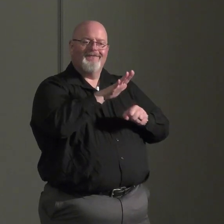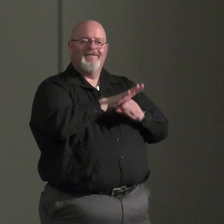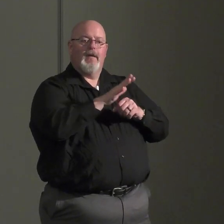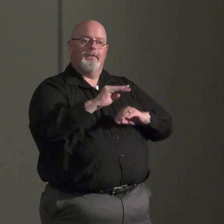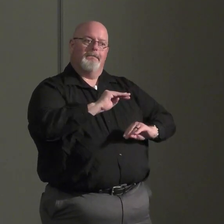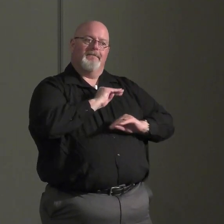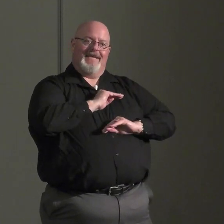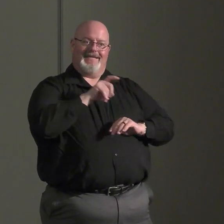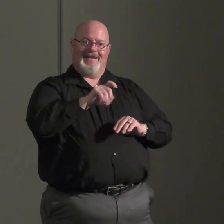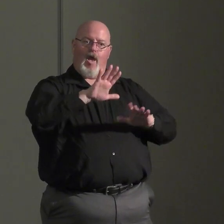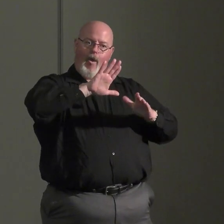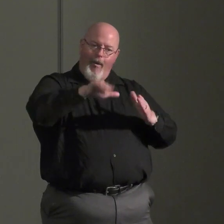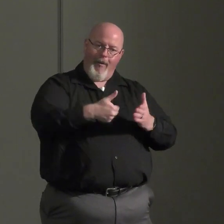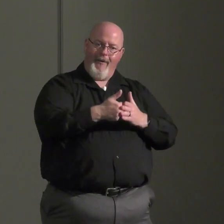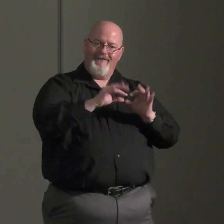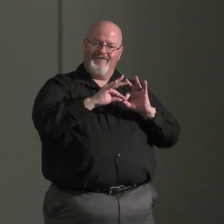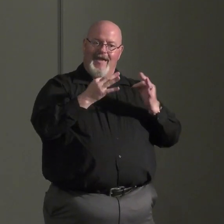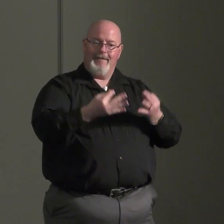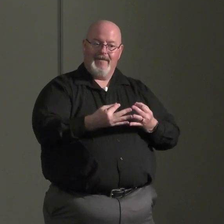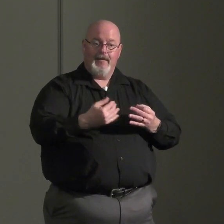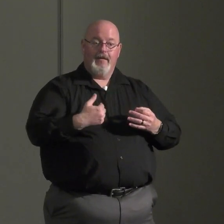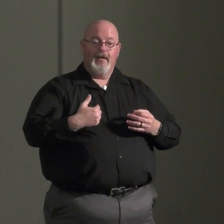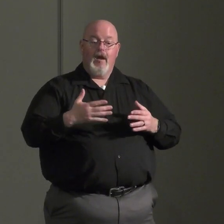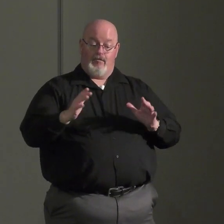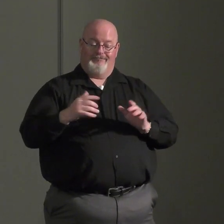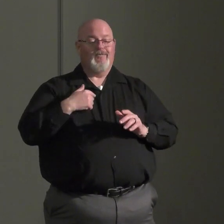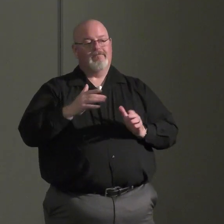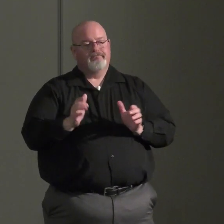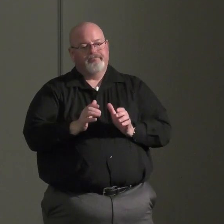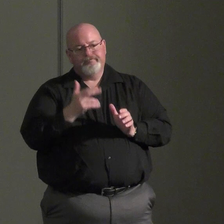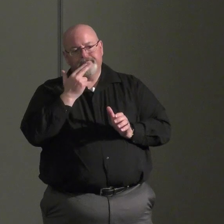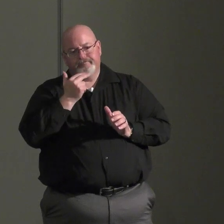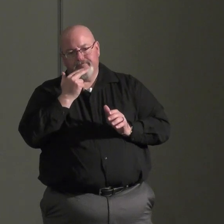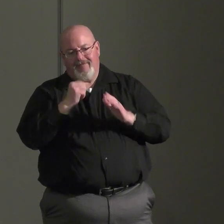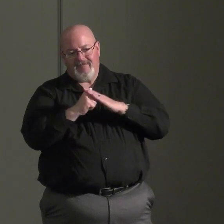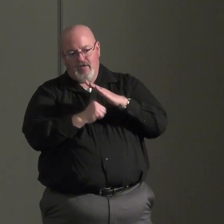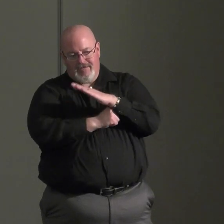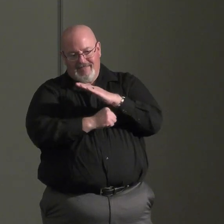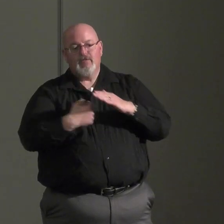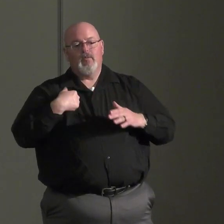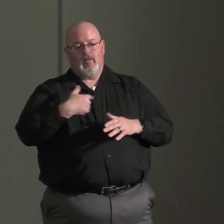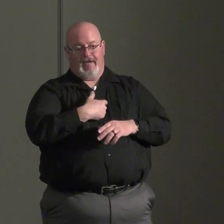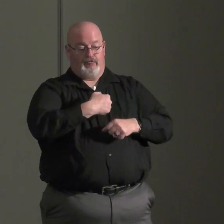of the whole family. As a small foundation we are not only creating the playgrounds but in